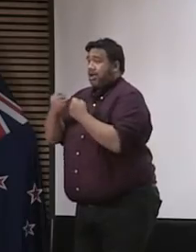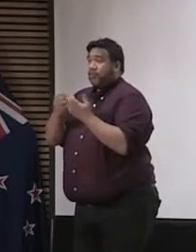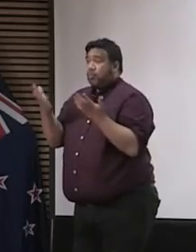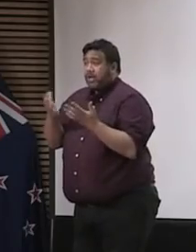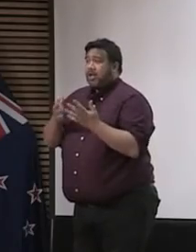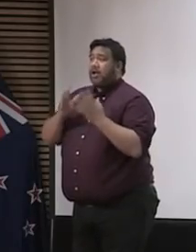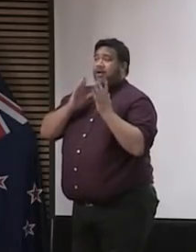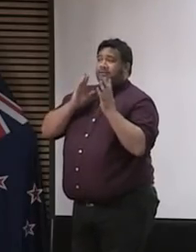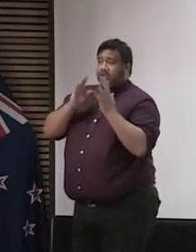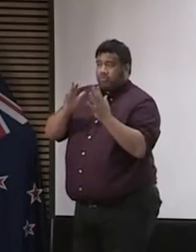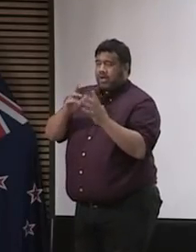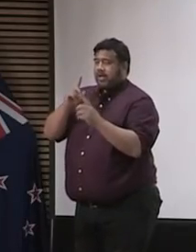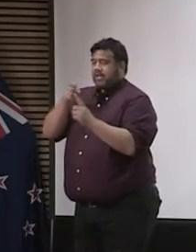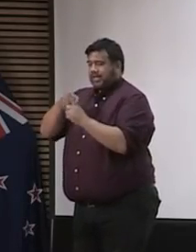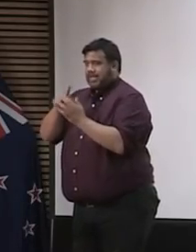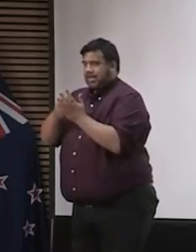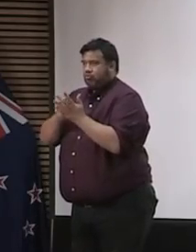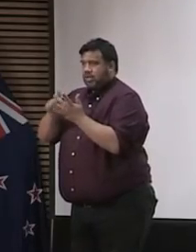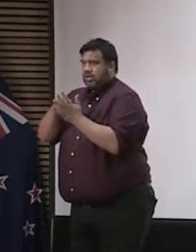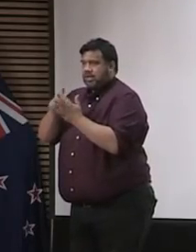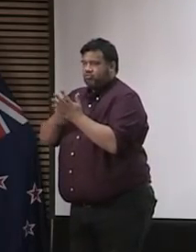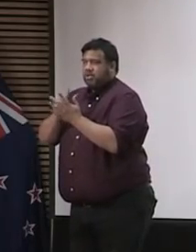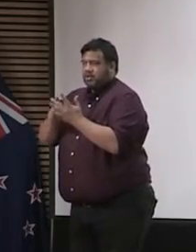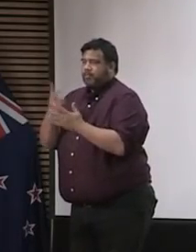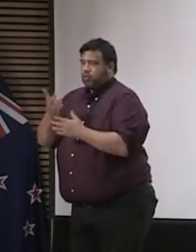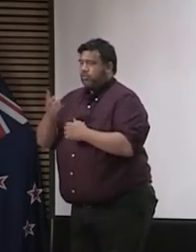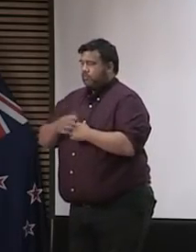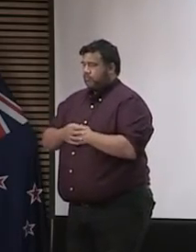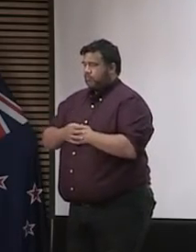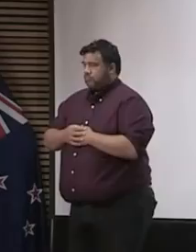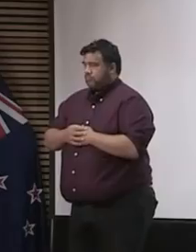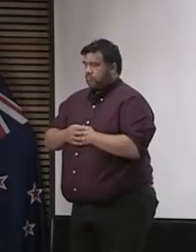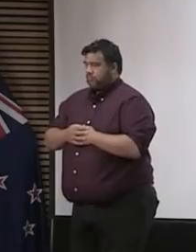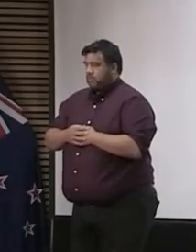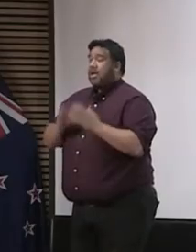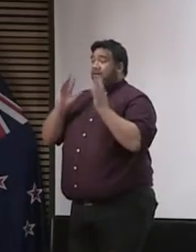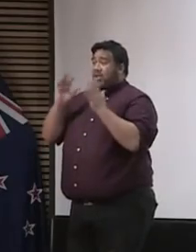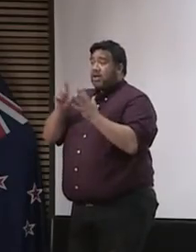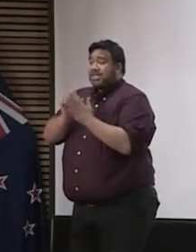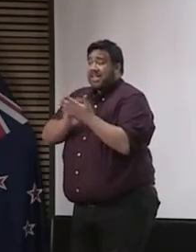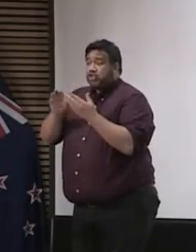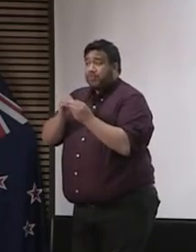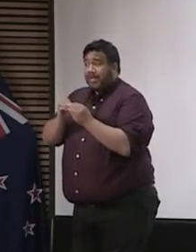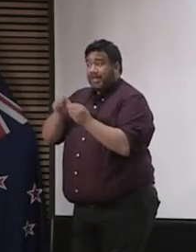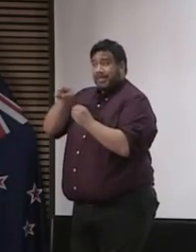Taranaki clinging is continuing tests of people with symptoms and encouraging anyone with